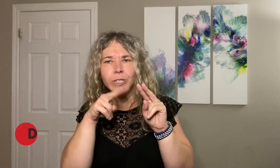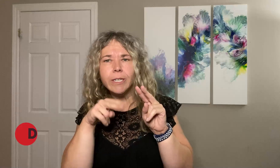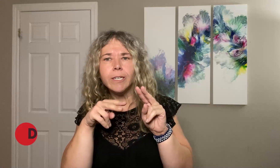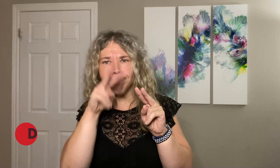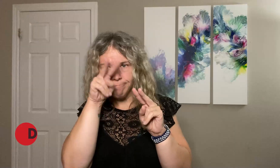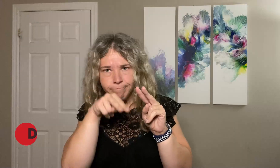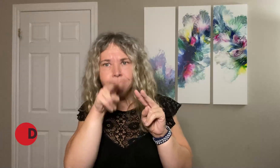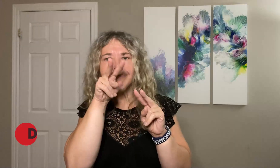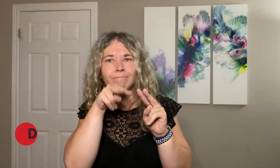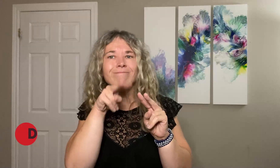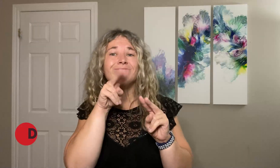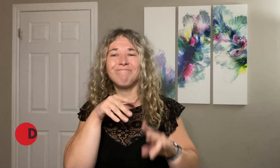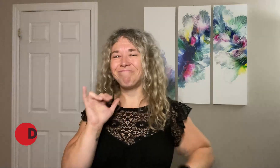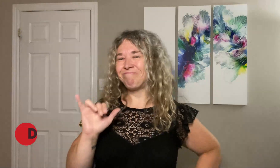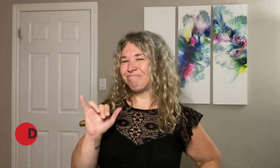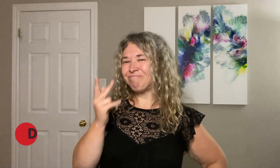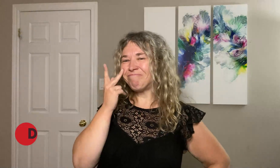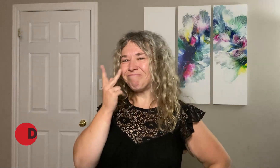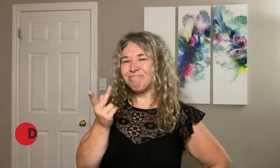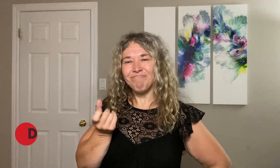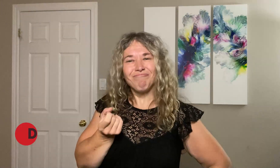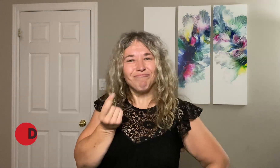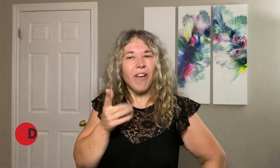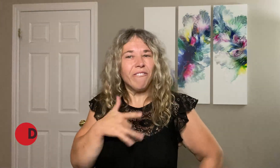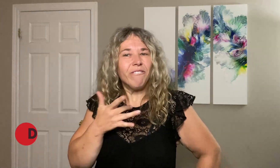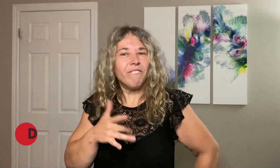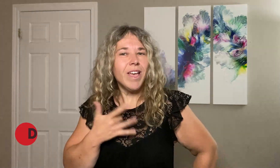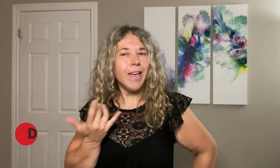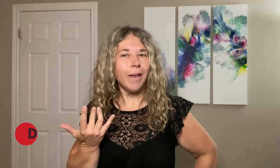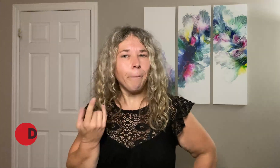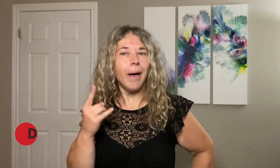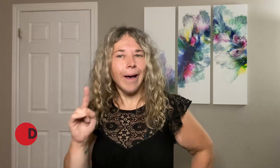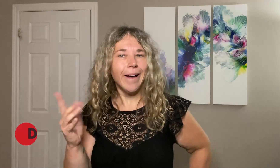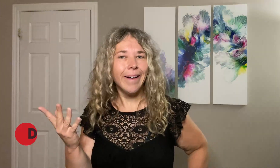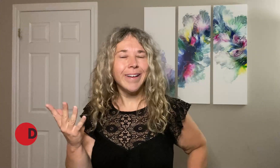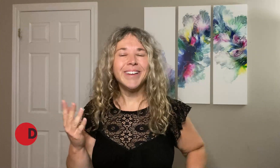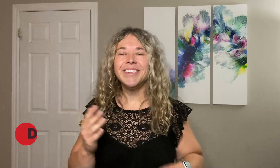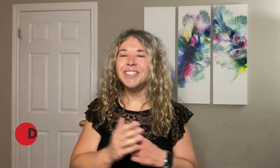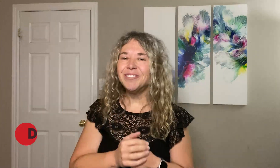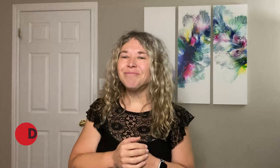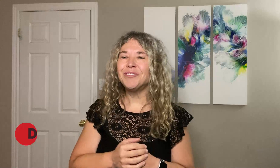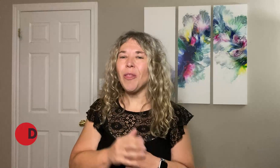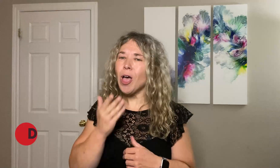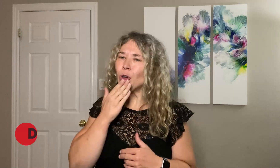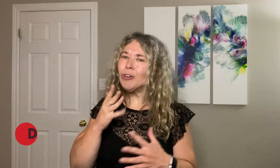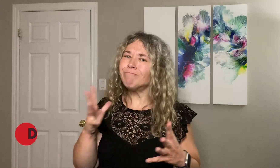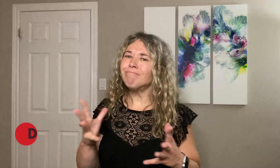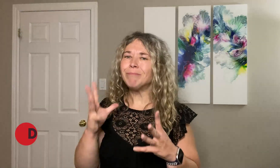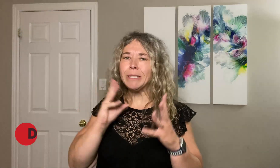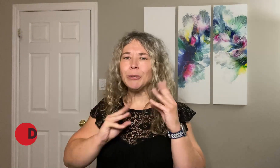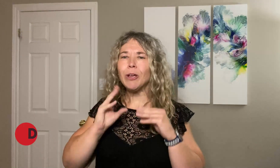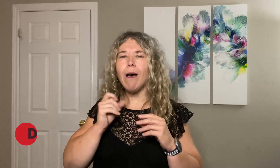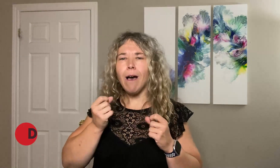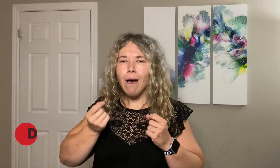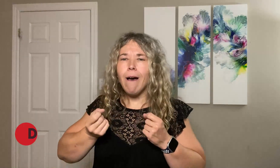see her get a feeling for it. It was a good experience for her. The signing was